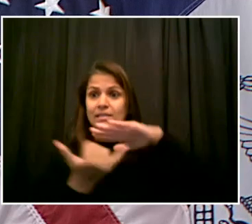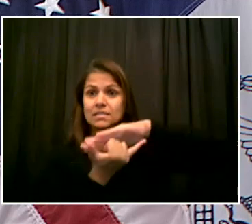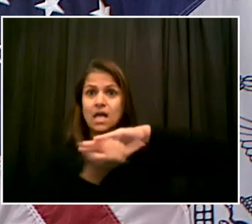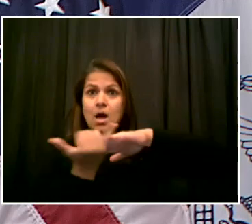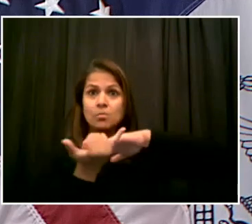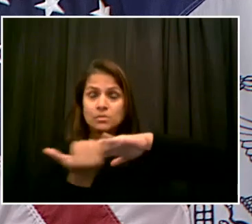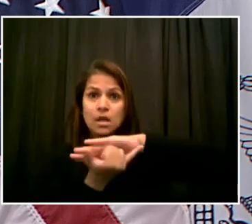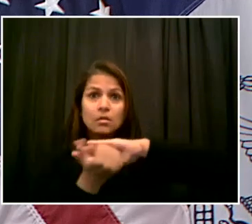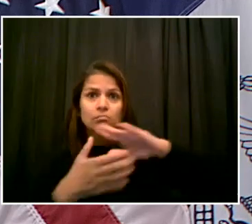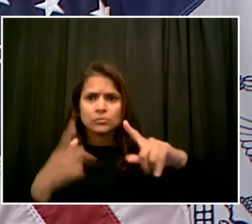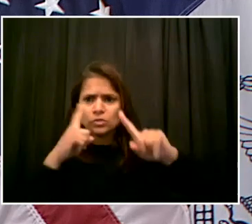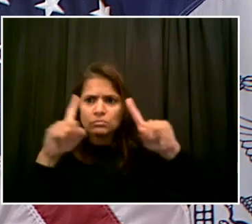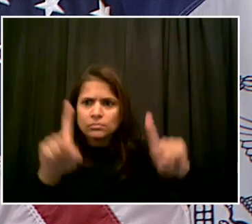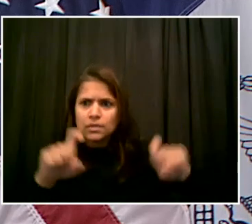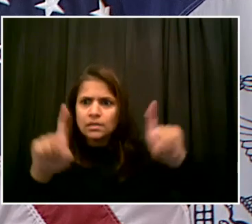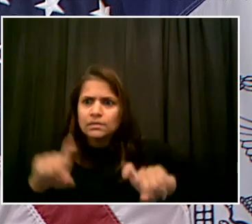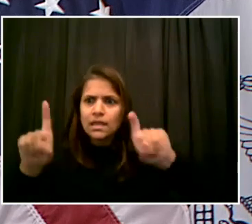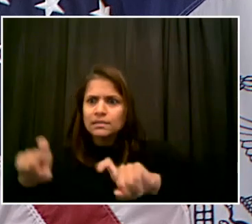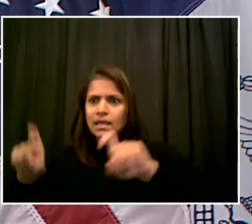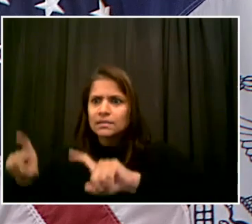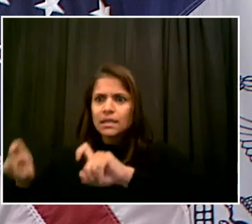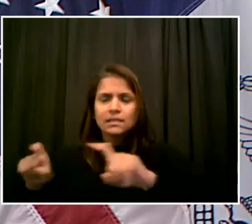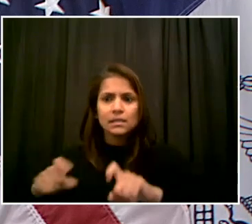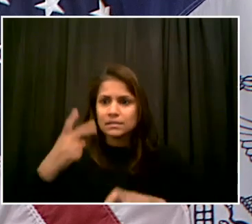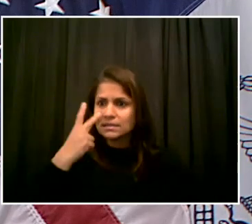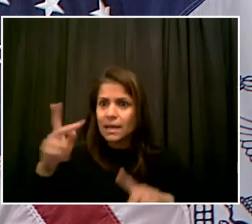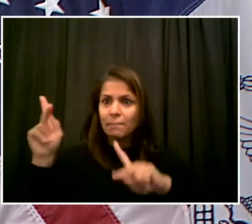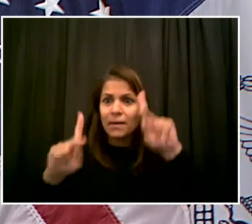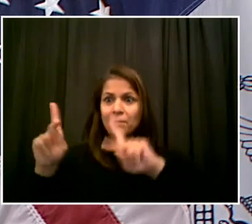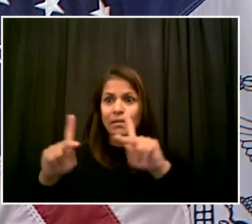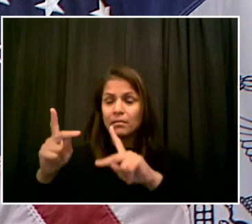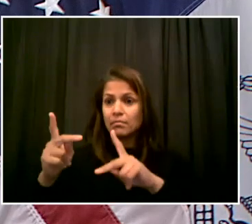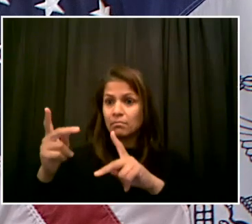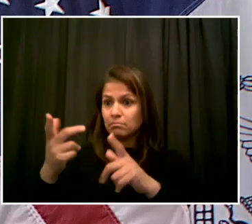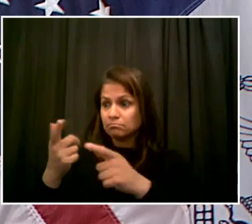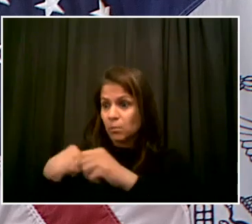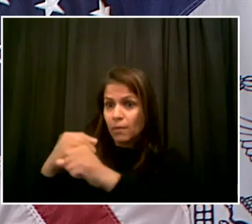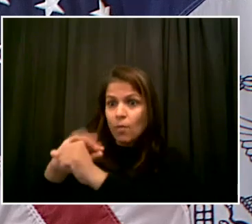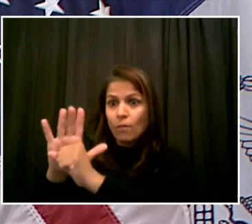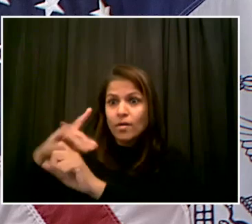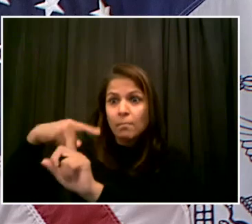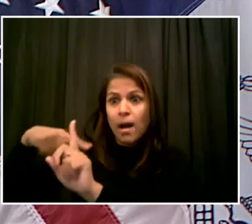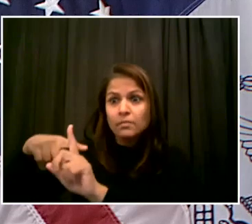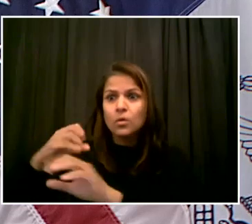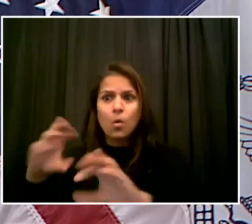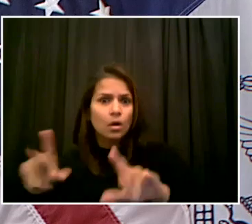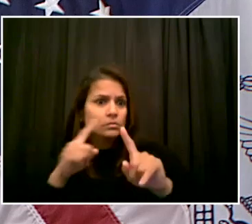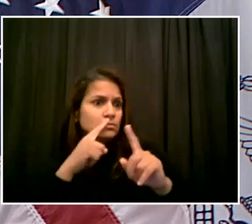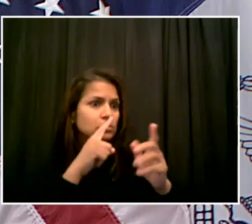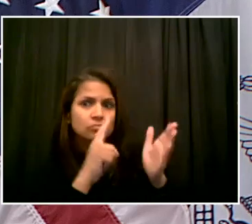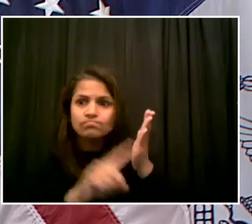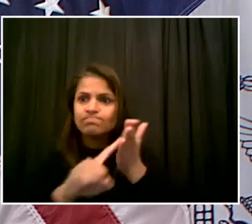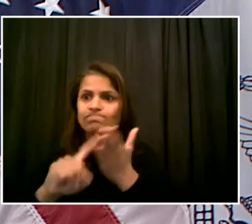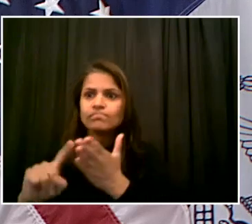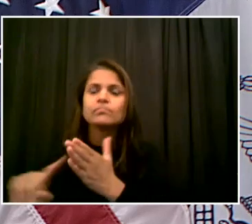CONTNUIE TO EXPAND THE TEST AND TRACE EFFORT. WE'RE GOINT FIGHT BACK THE DISEASE. YOU KNOW WHAT, BEFORE LAST WEEK WE WERE ALL FIGHTIG N